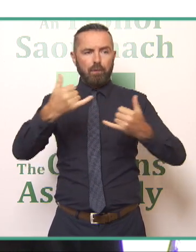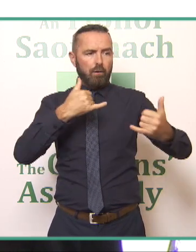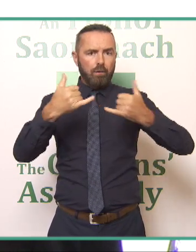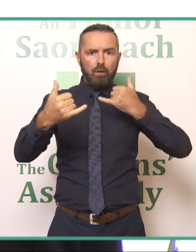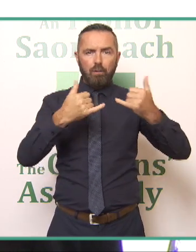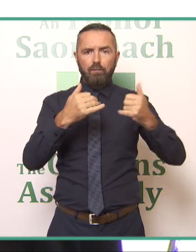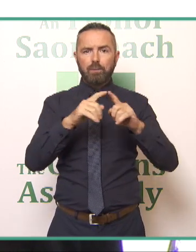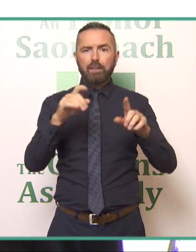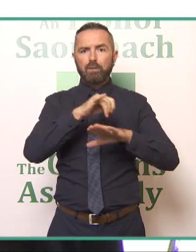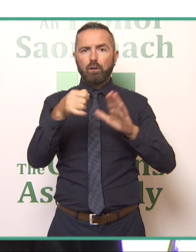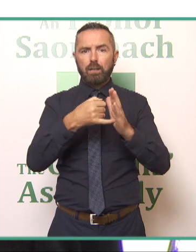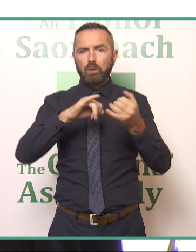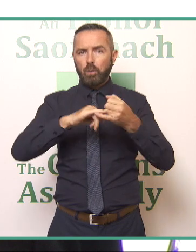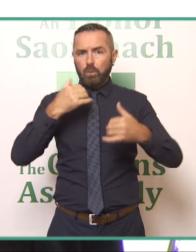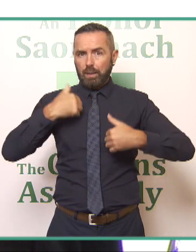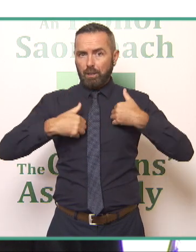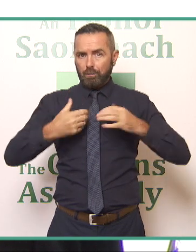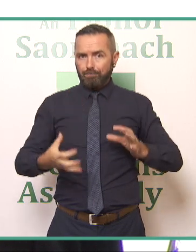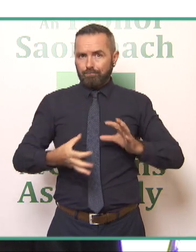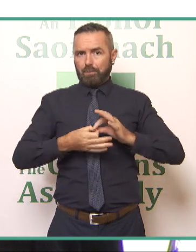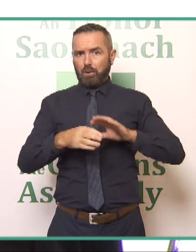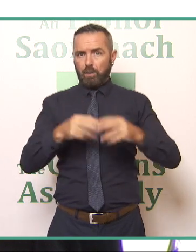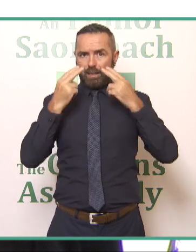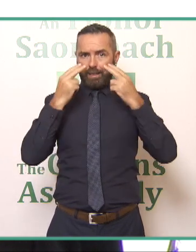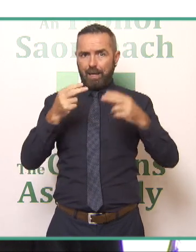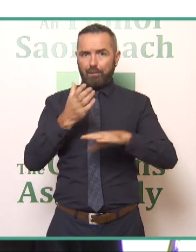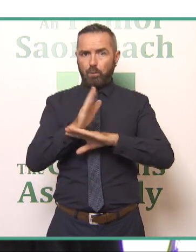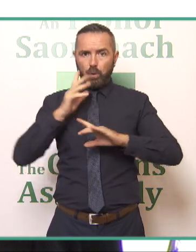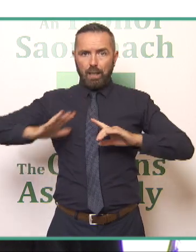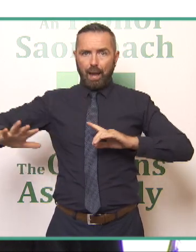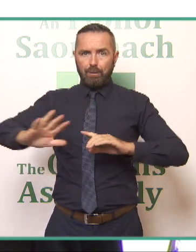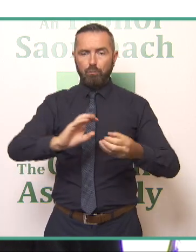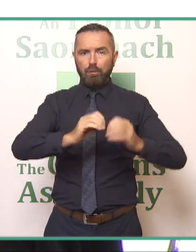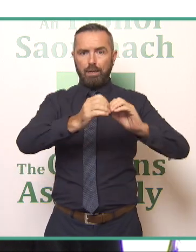individuals who are interested in being associated with Native Woodland creation and Richard mentioned. There's a